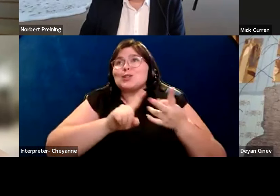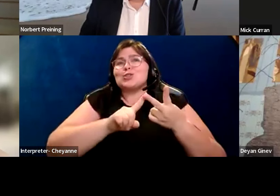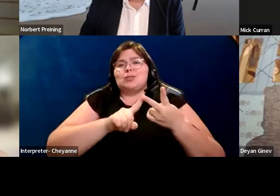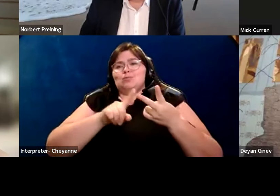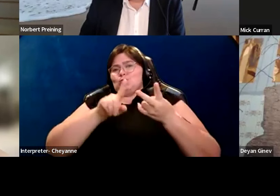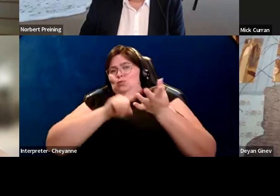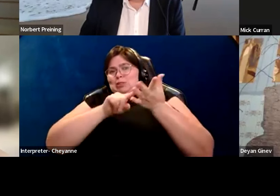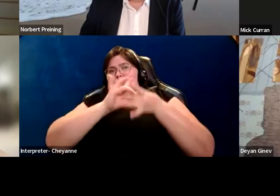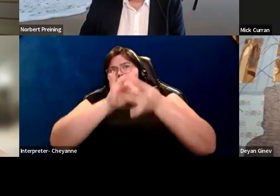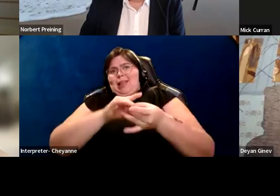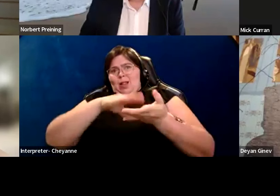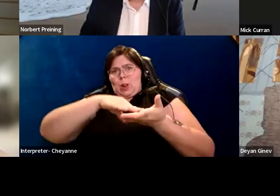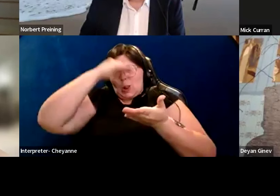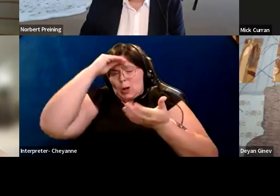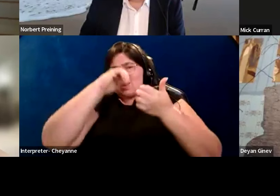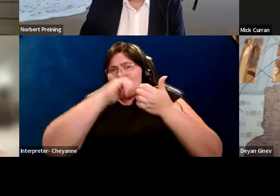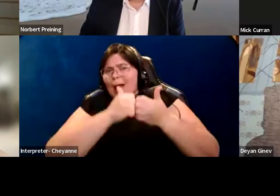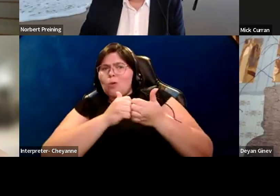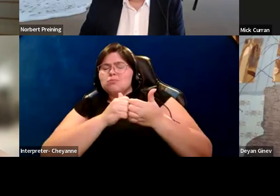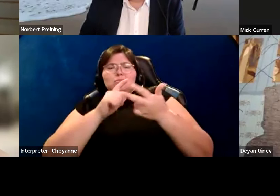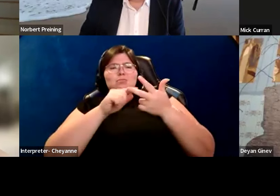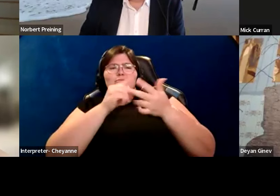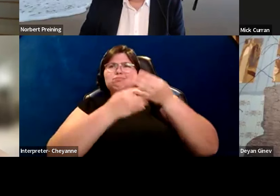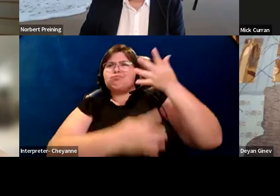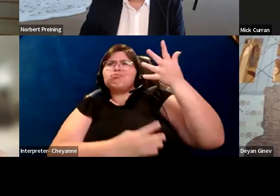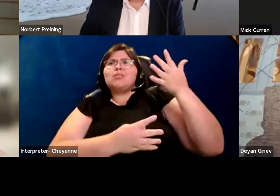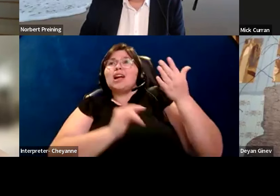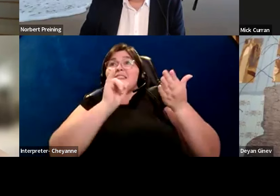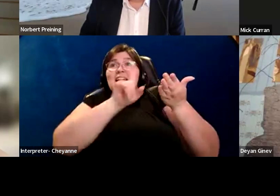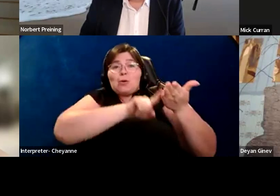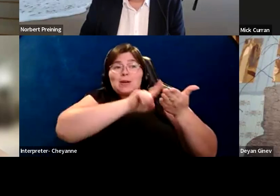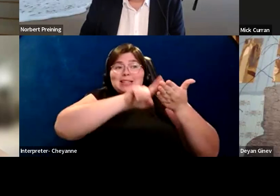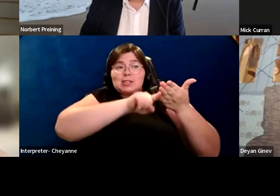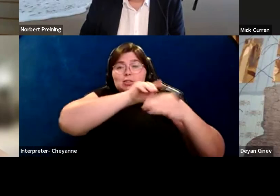Much of that research will directly affect people with disabilities.